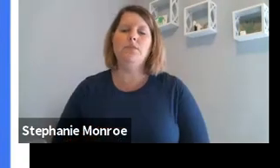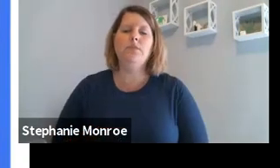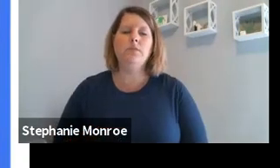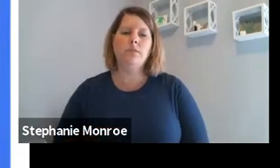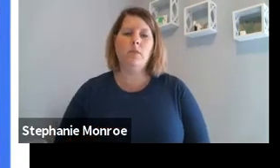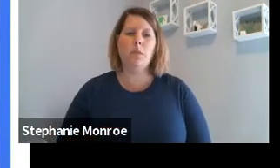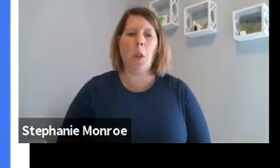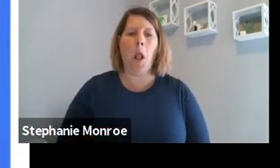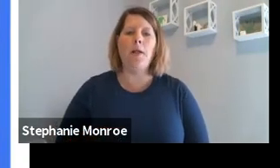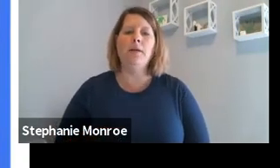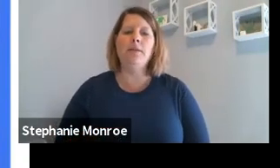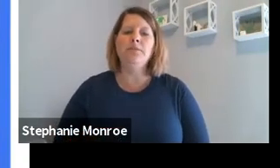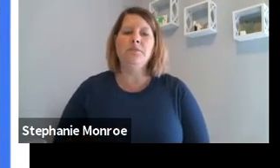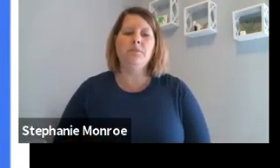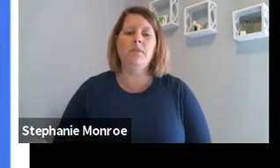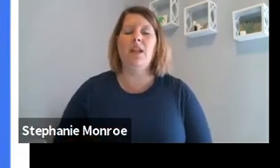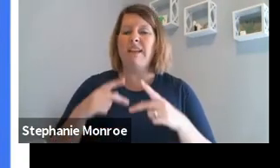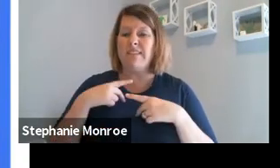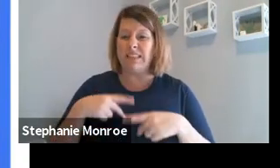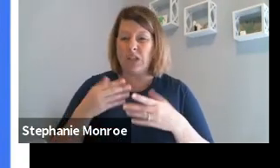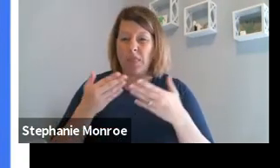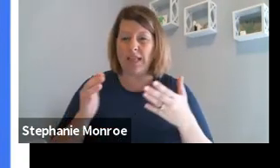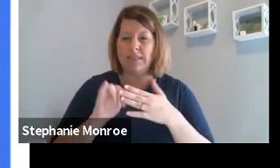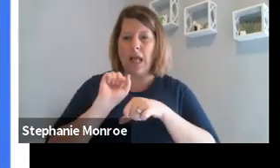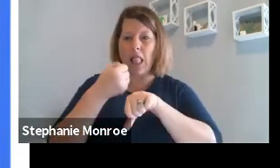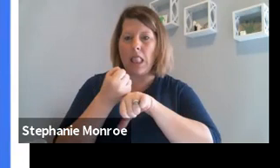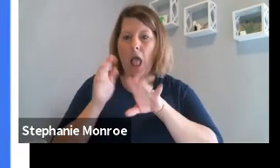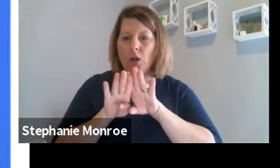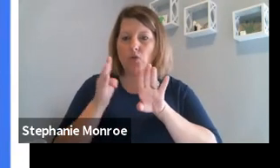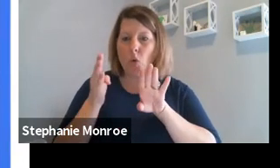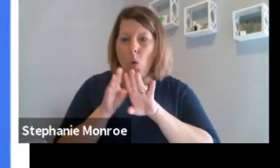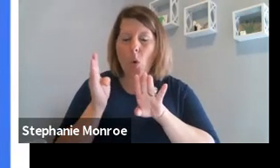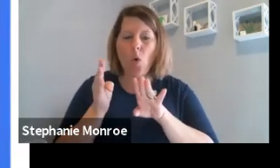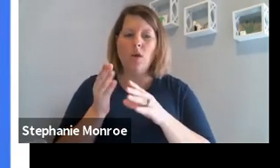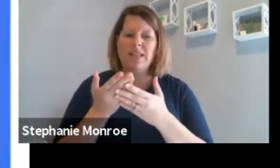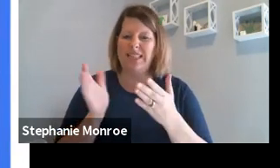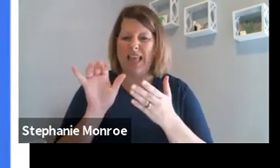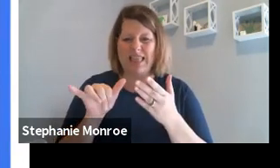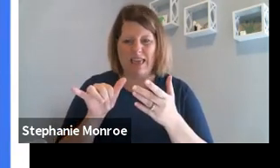Physical restraints, such as, for example, locked doors, and things of that nature that would send